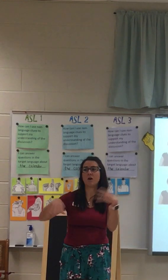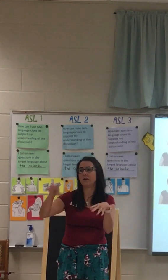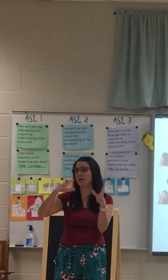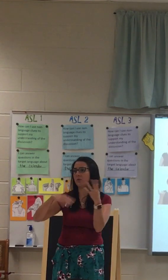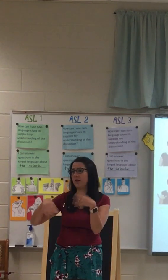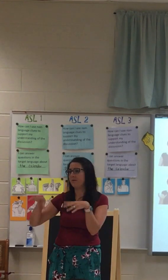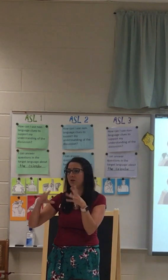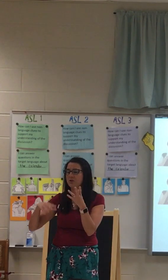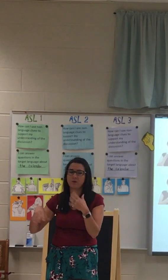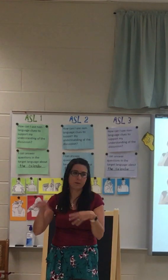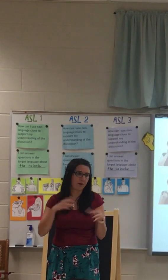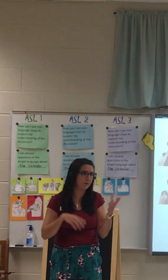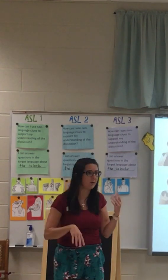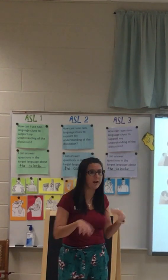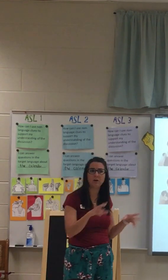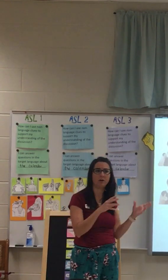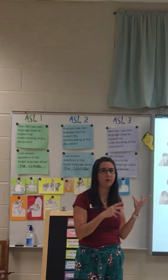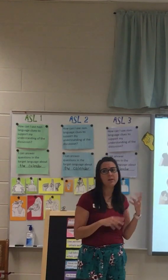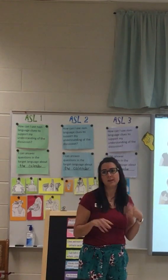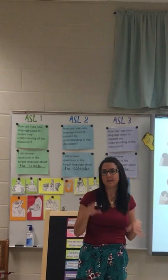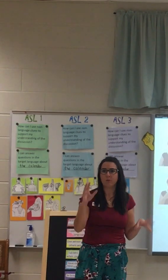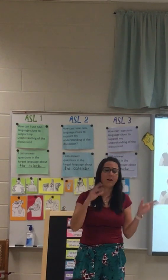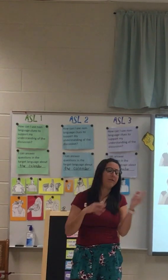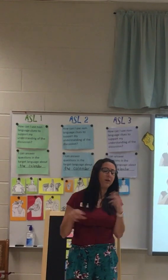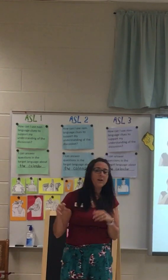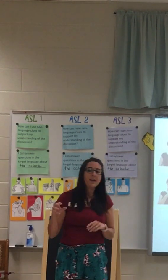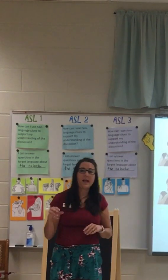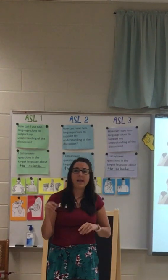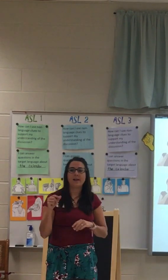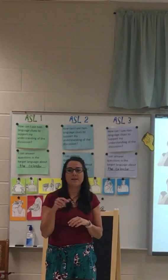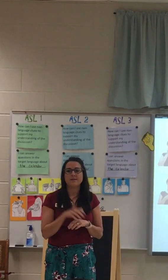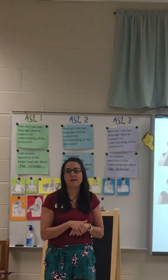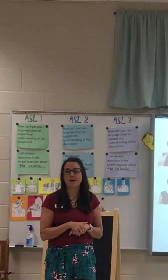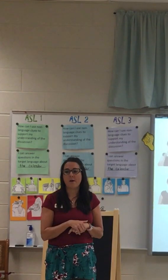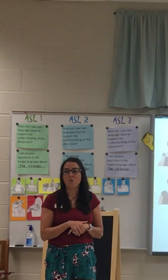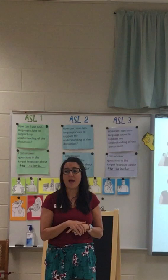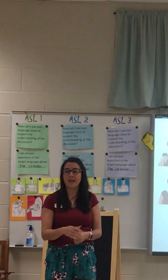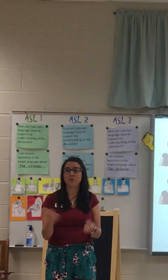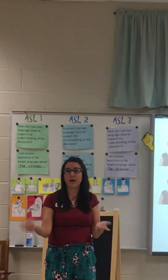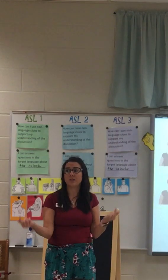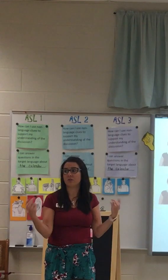talking or whatever doing a brain break or whatever and when I get ready to